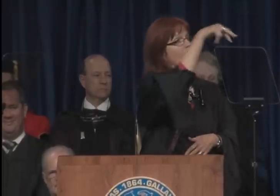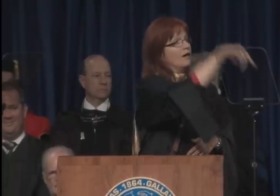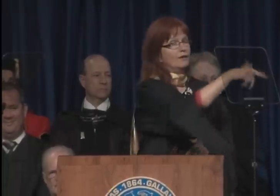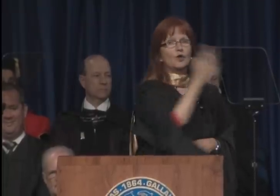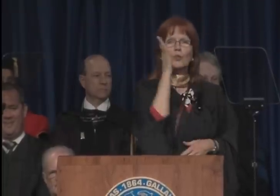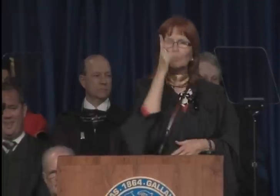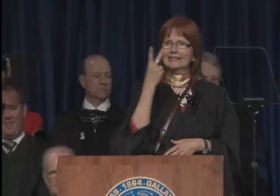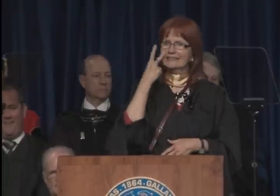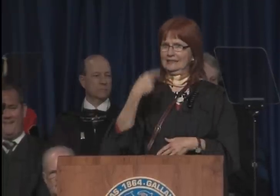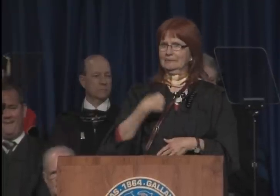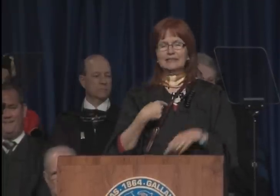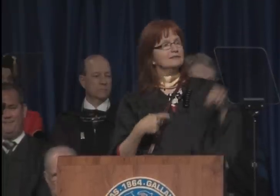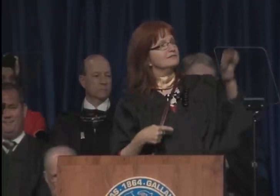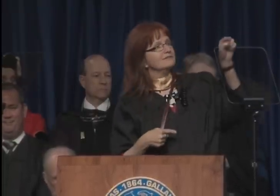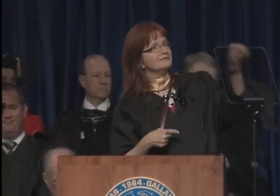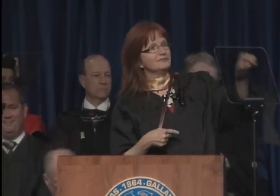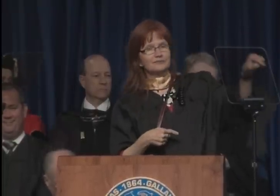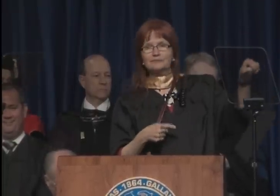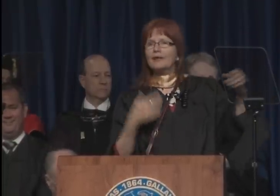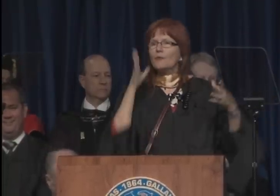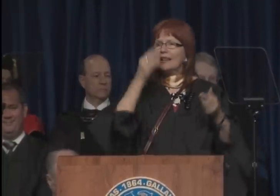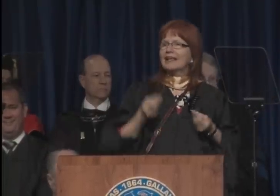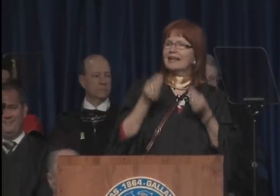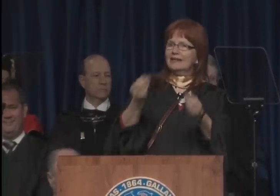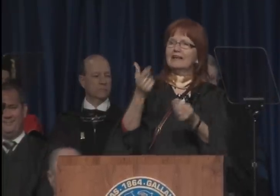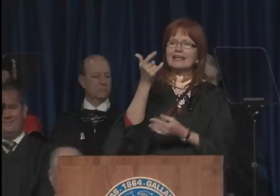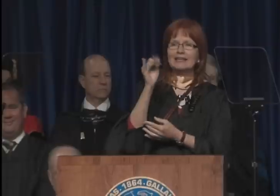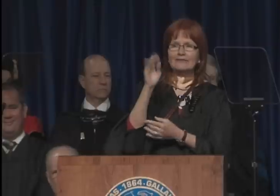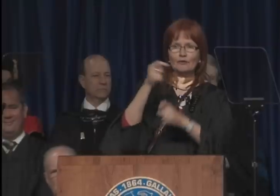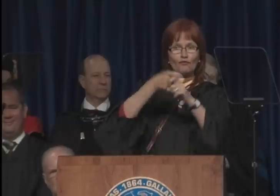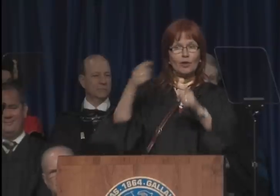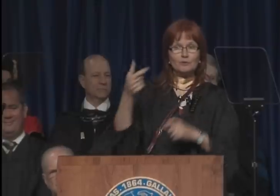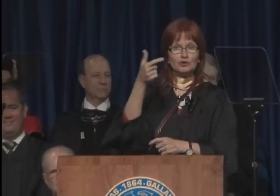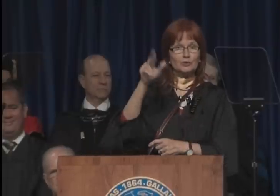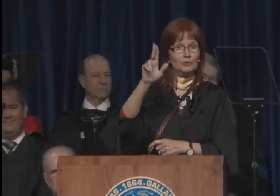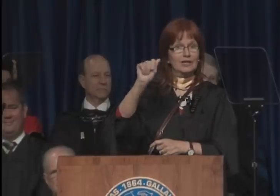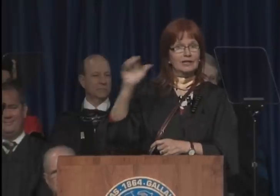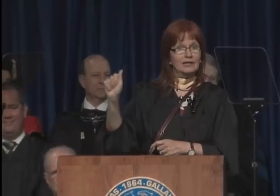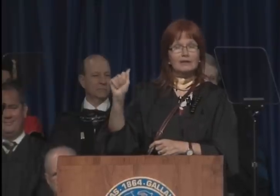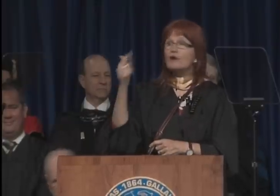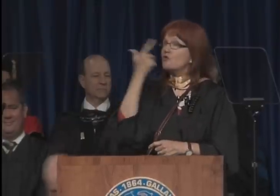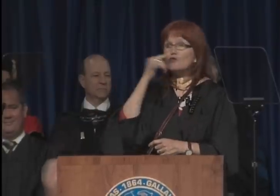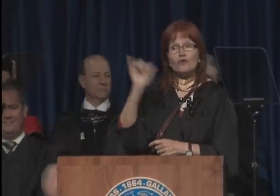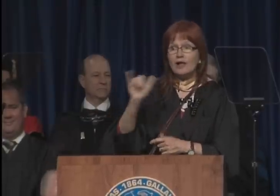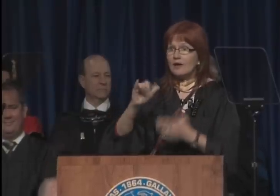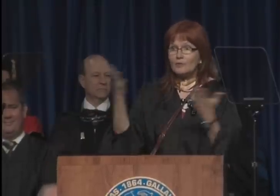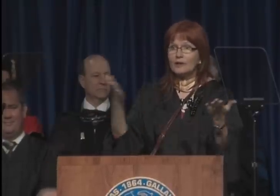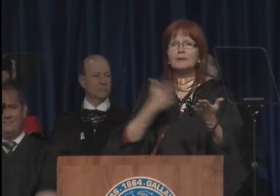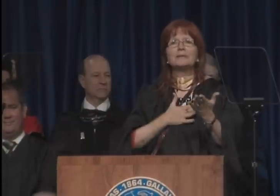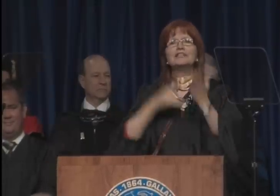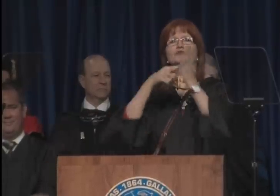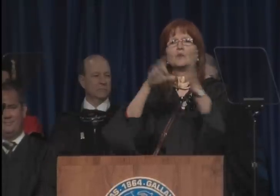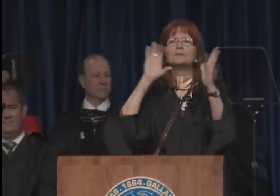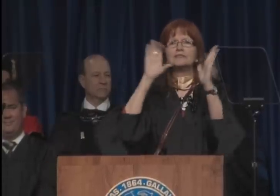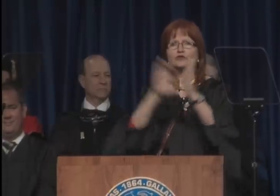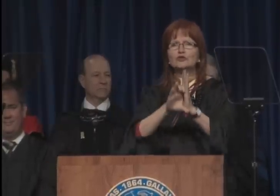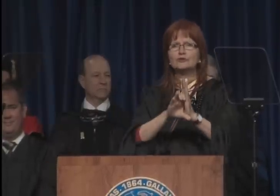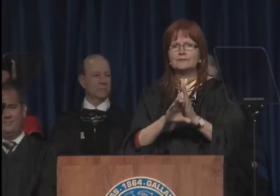Now this afternoon, when you walk across the stage, you're going to find me on the other end, and I'll be giving you a gift from the alumni association.